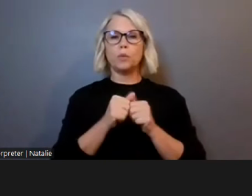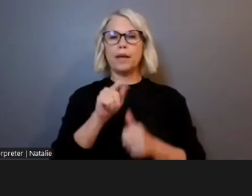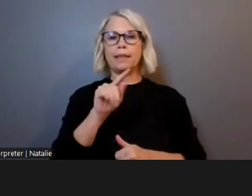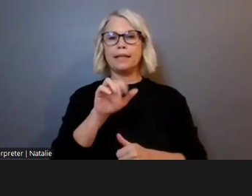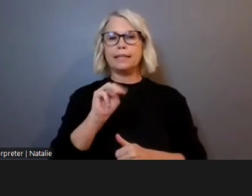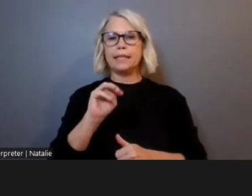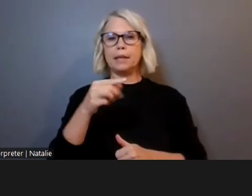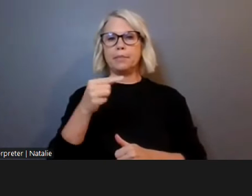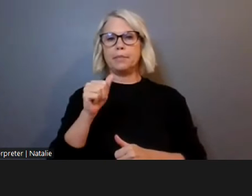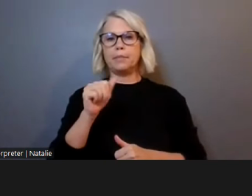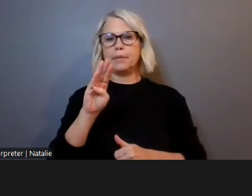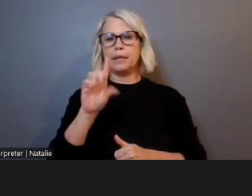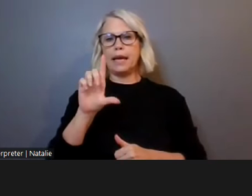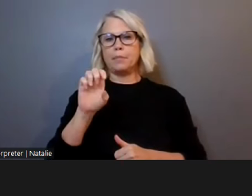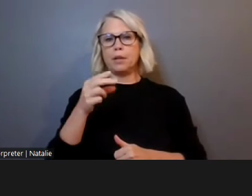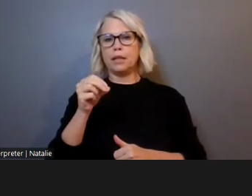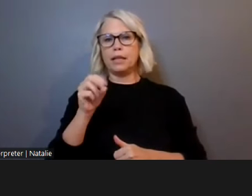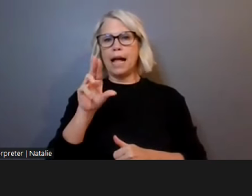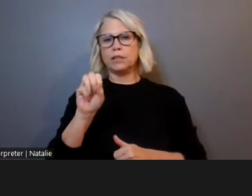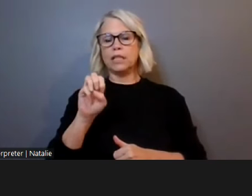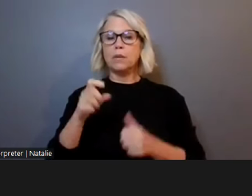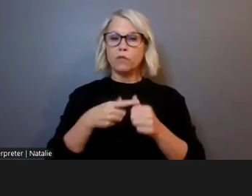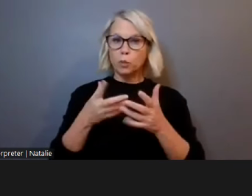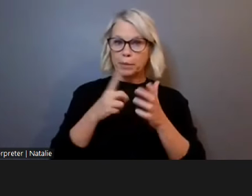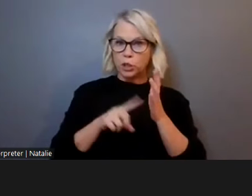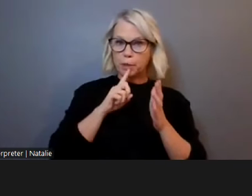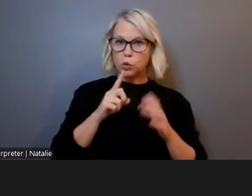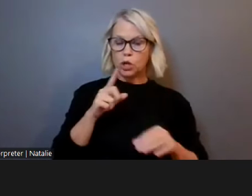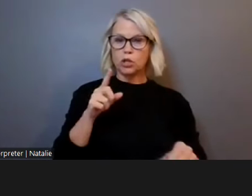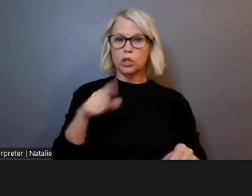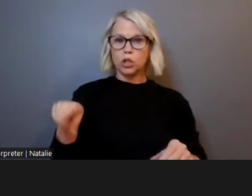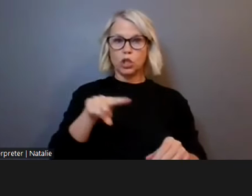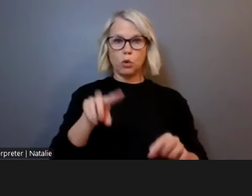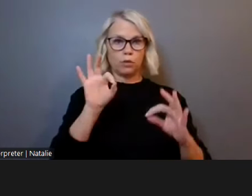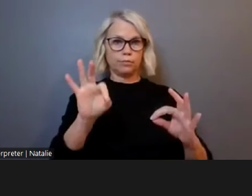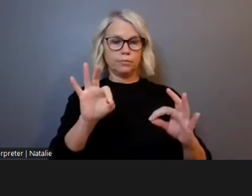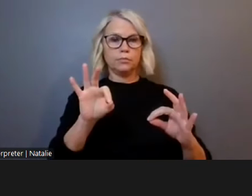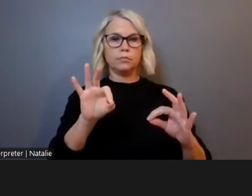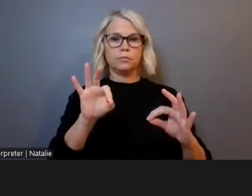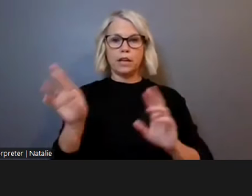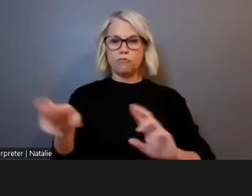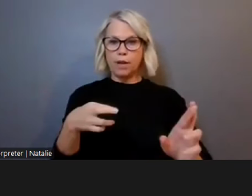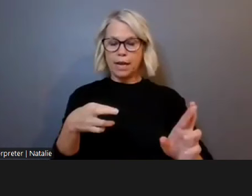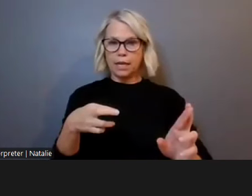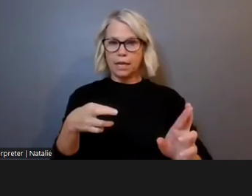and I want to check to make sure that you are good to go and ready for that.